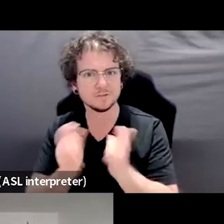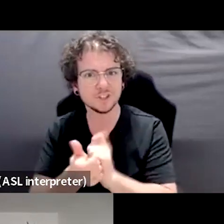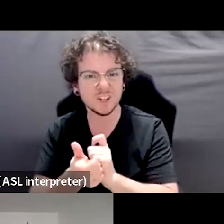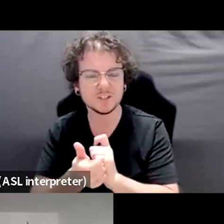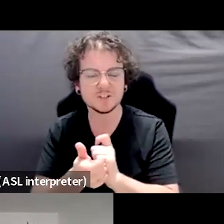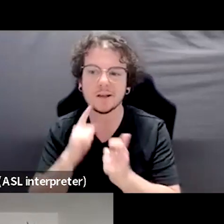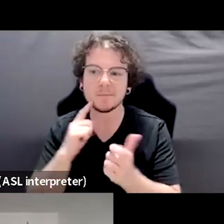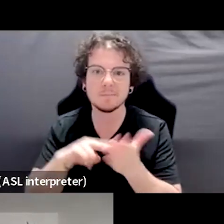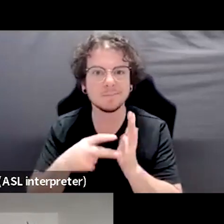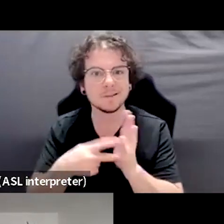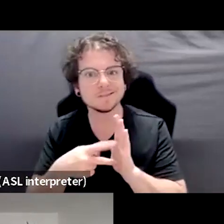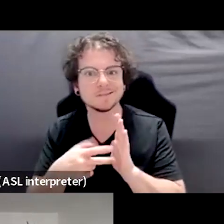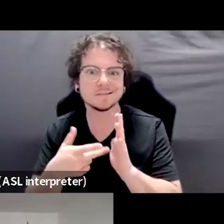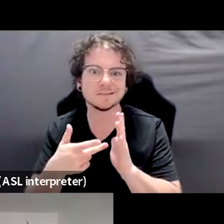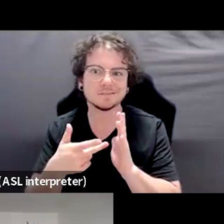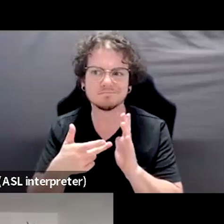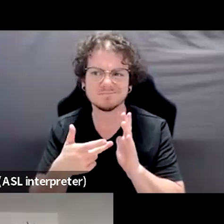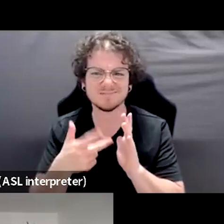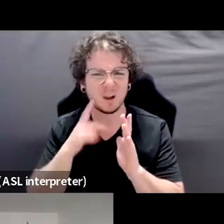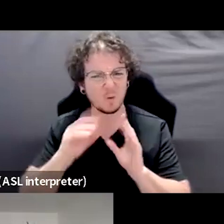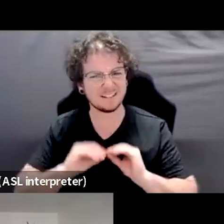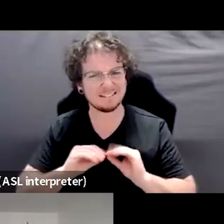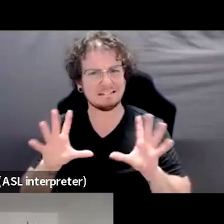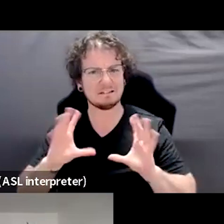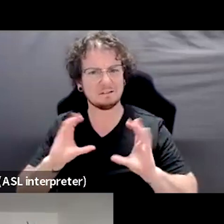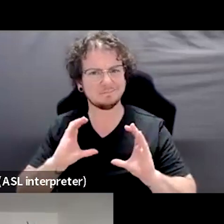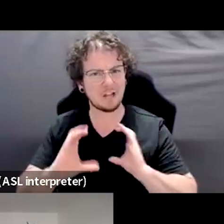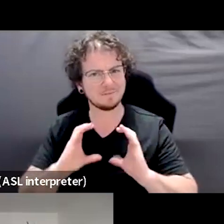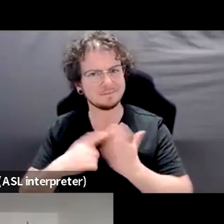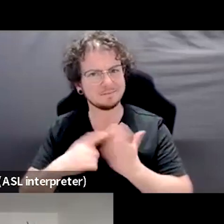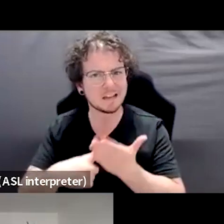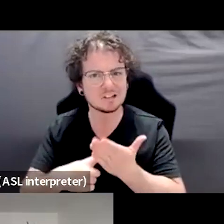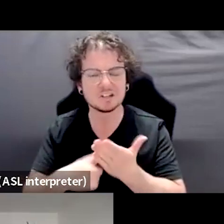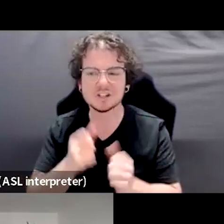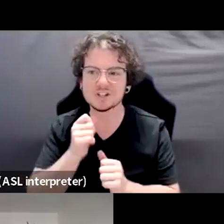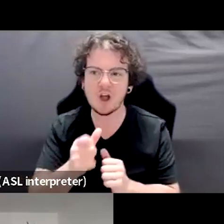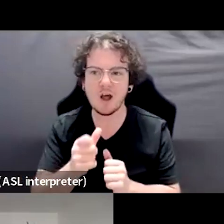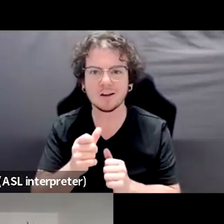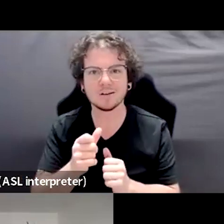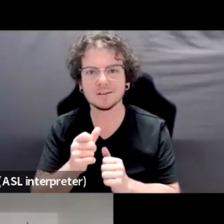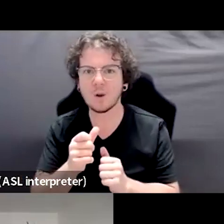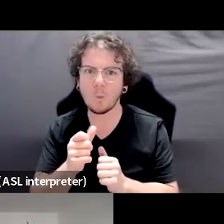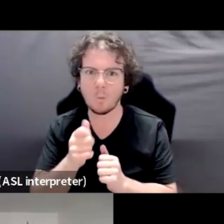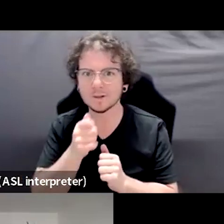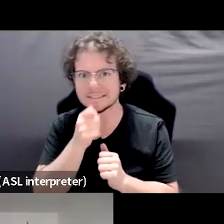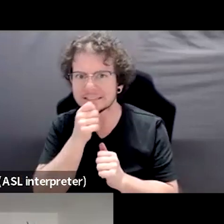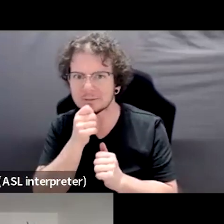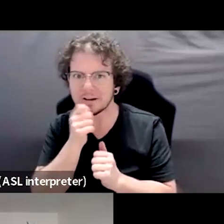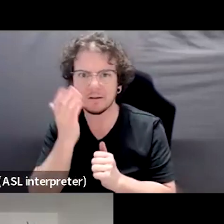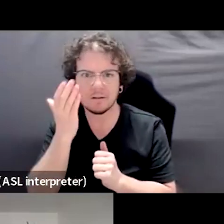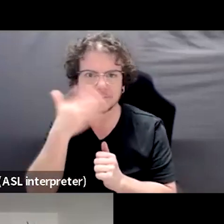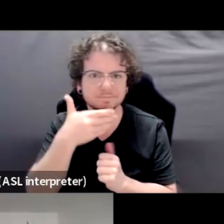conversation sort of to be upfront right away, rather than this sort of secretive or whatever